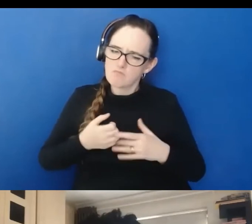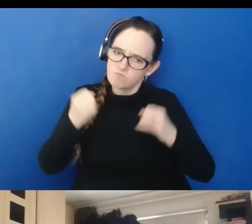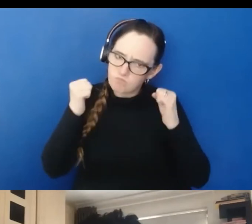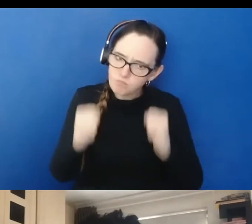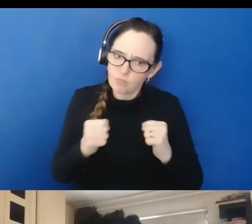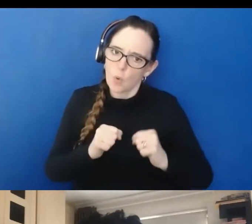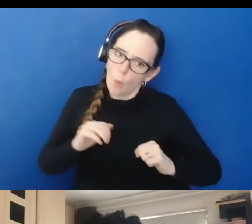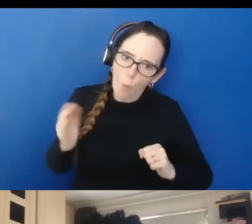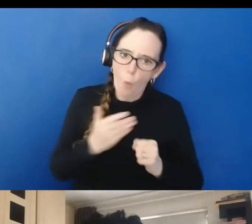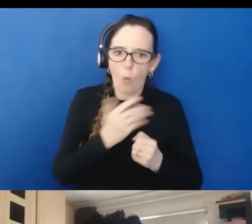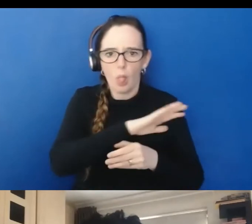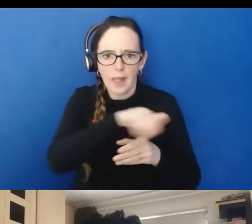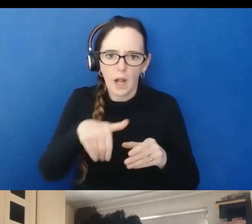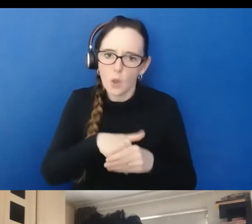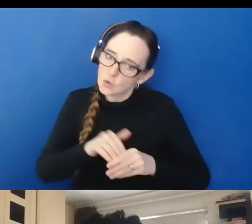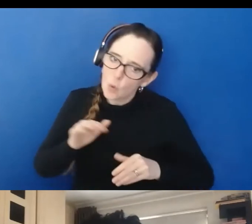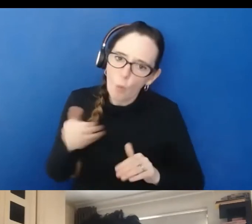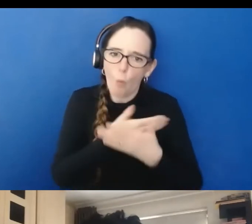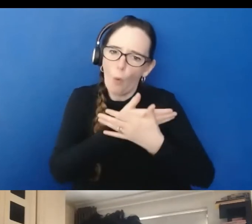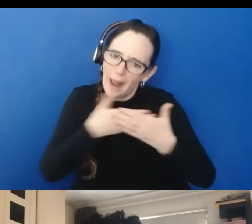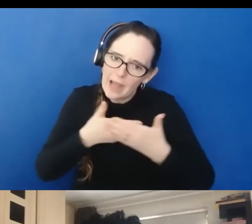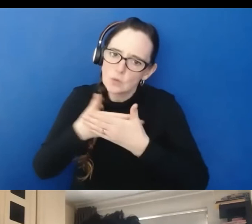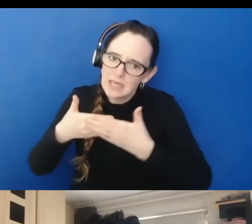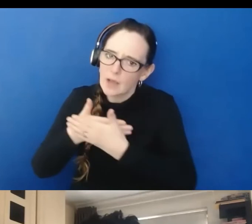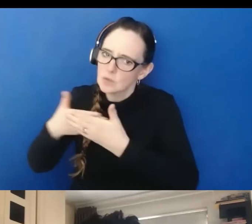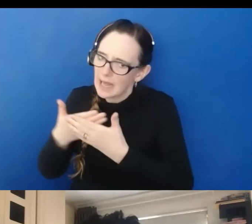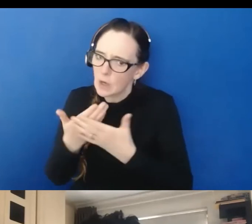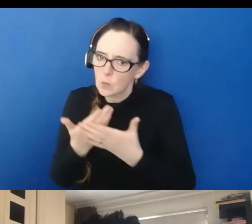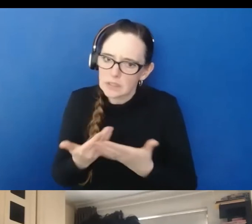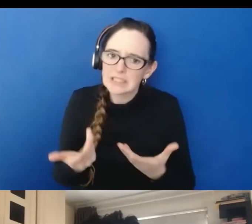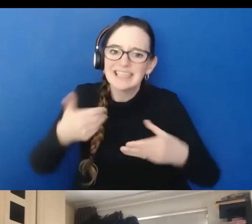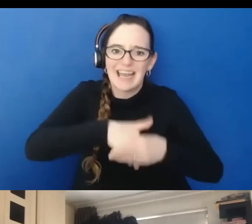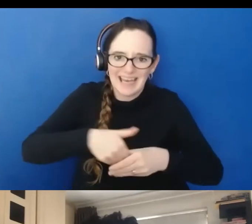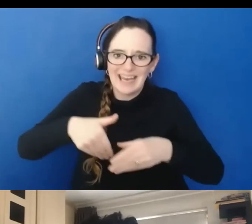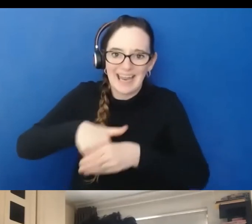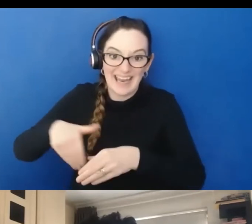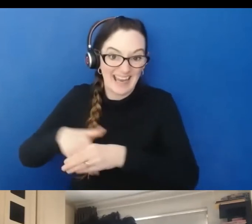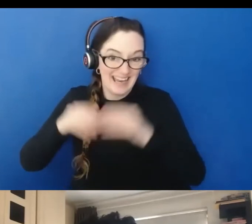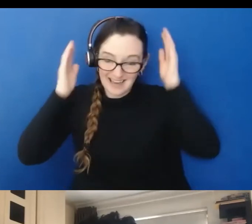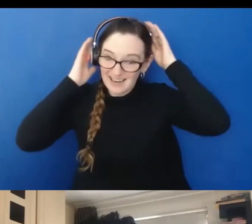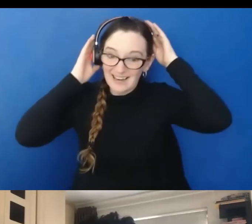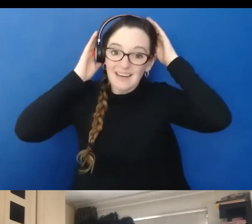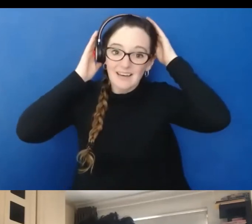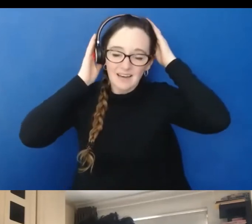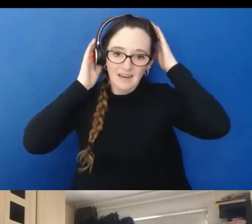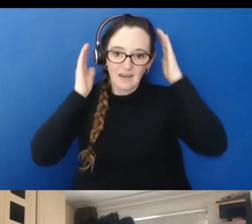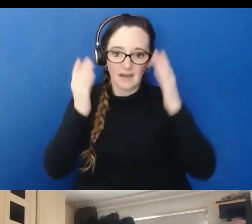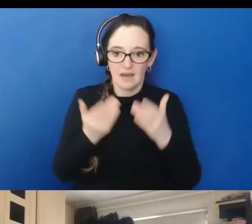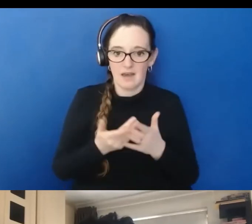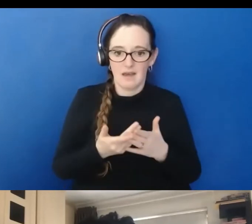every single language going to be addressed. And nowadays, and this is my personal but